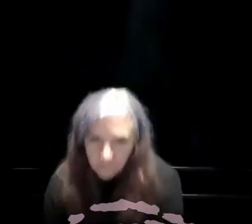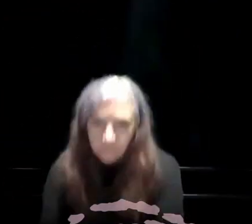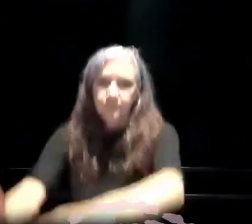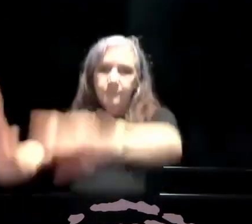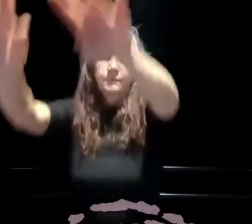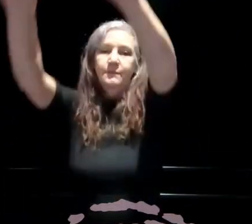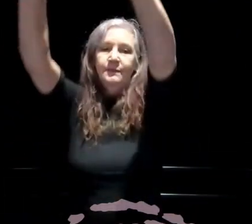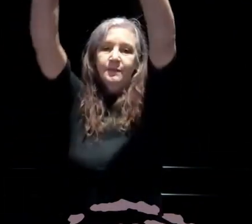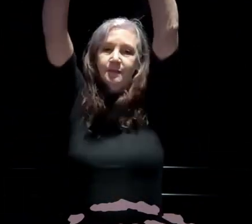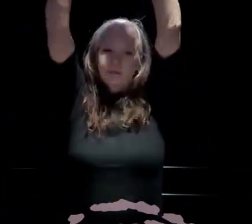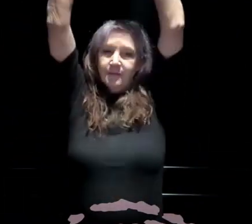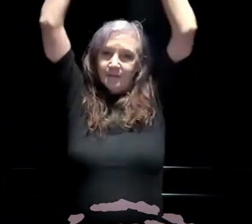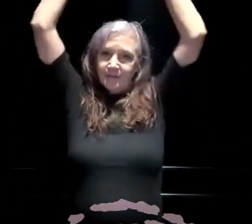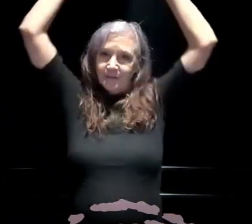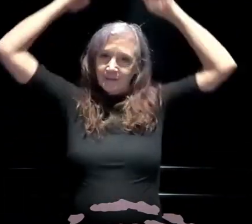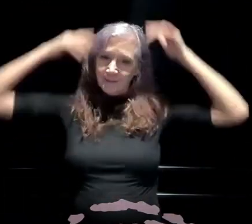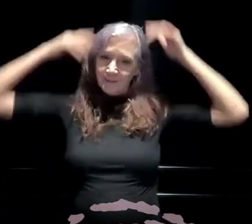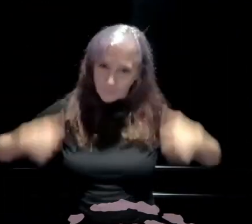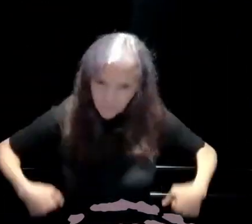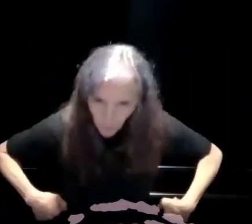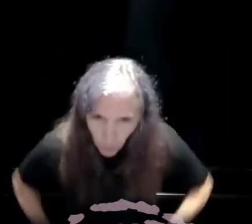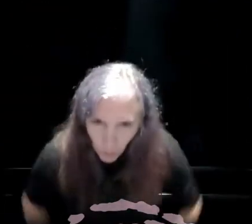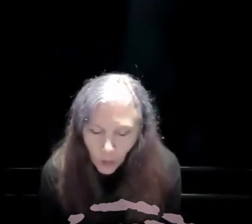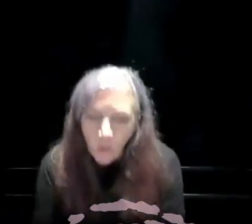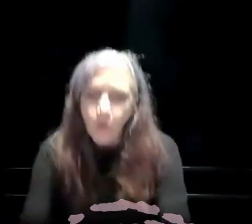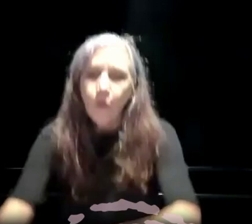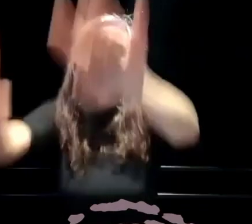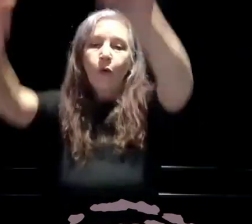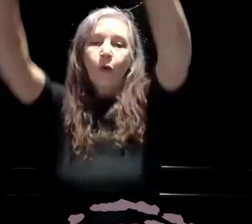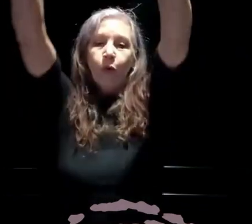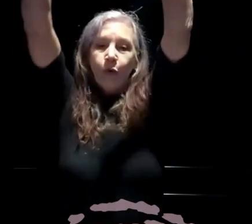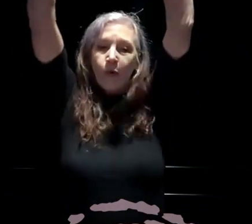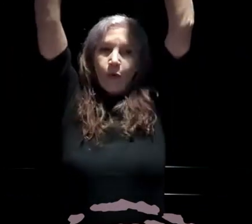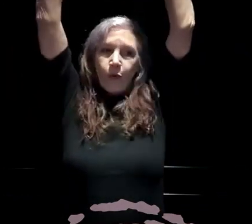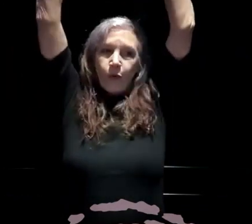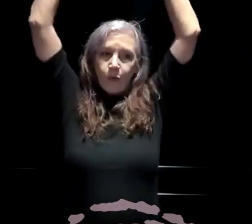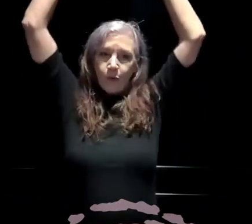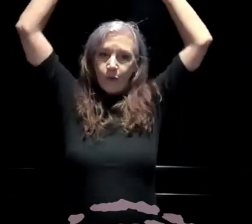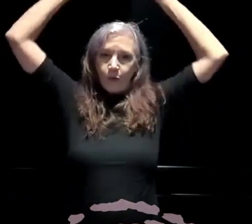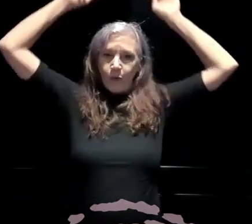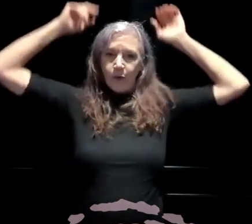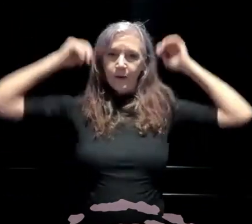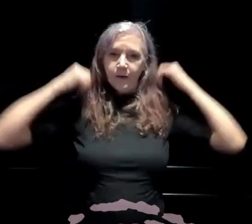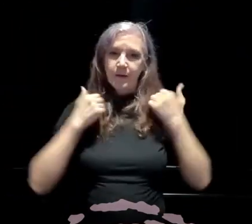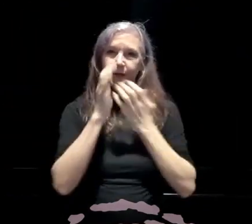The You